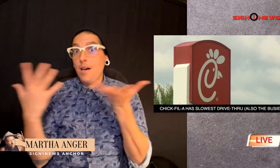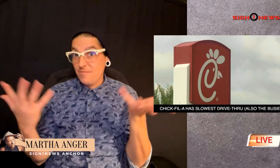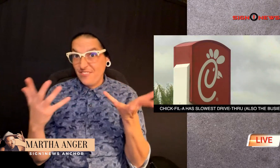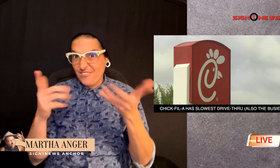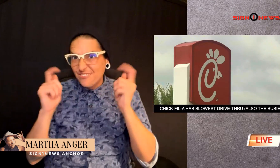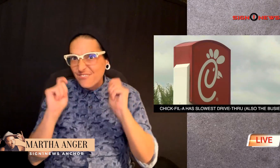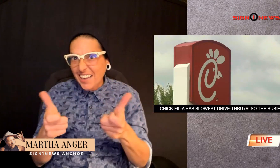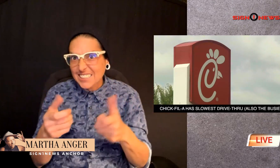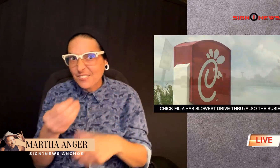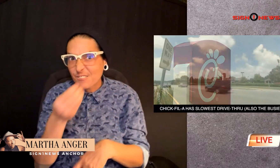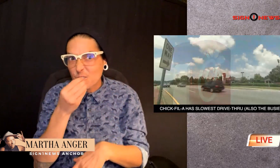when it comes to fast food